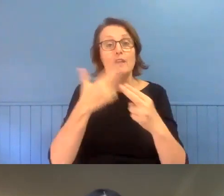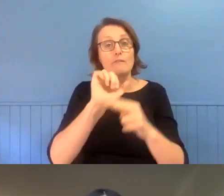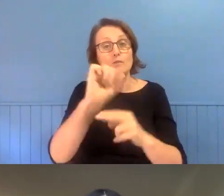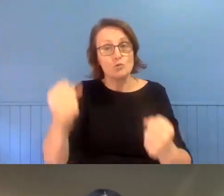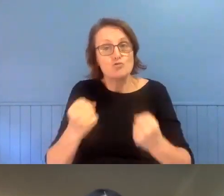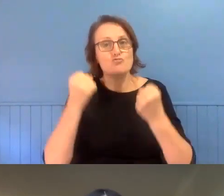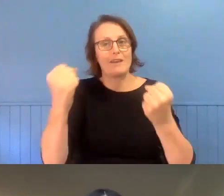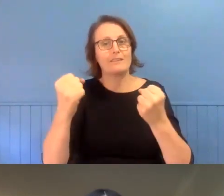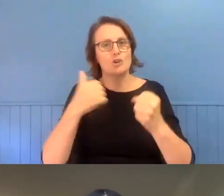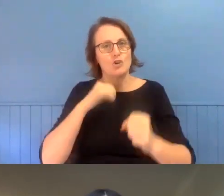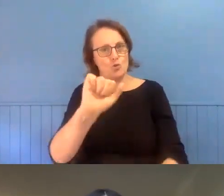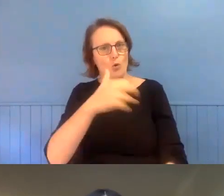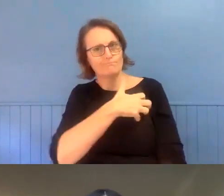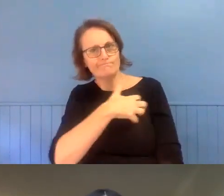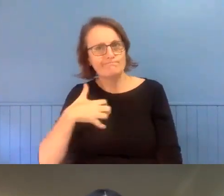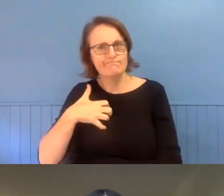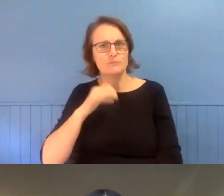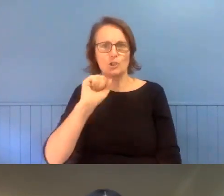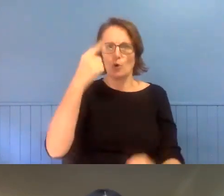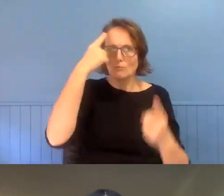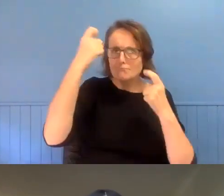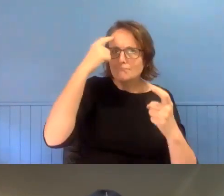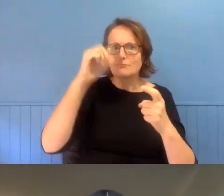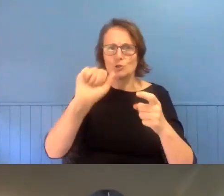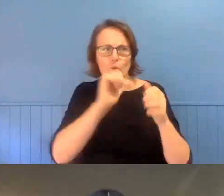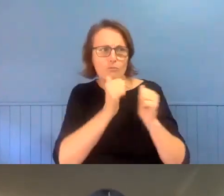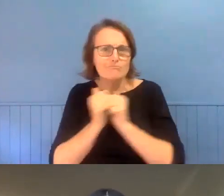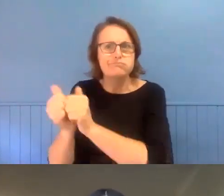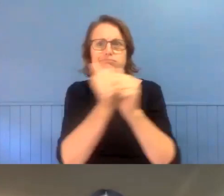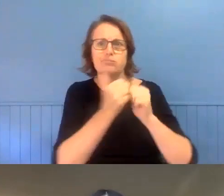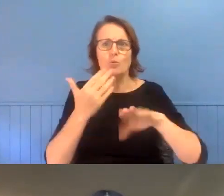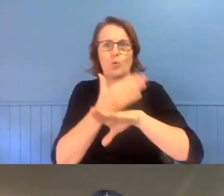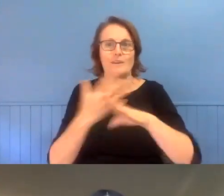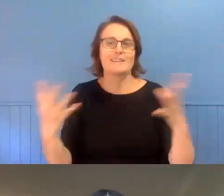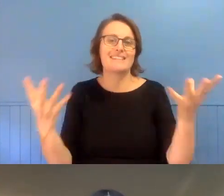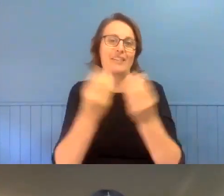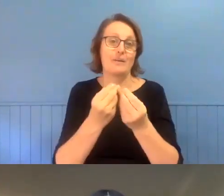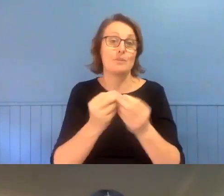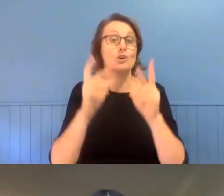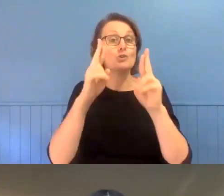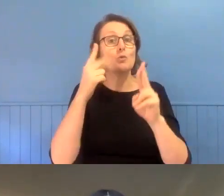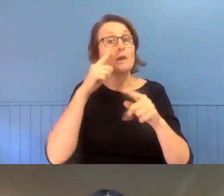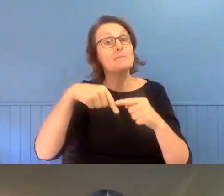out. So we hope to see you next time and thank you. TANDI PALMER